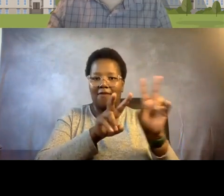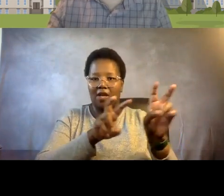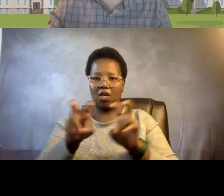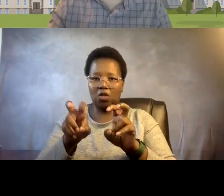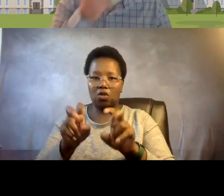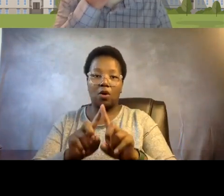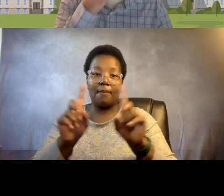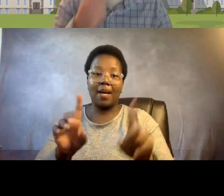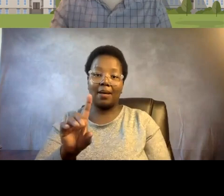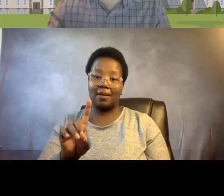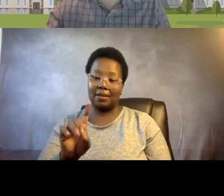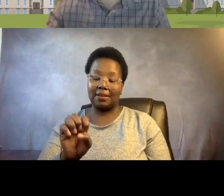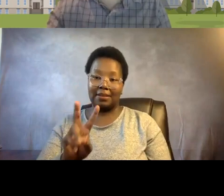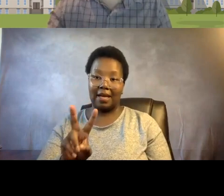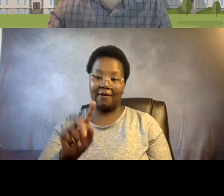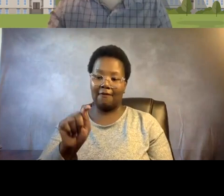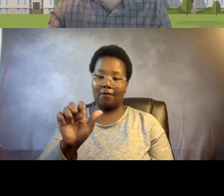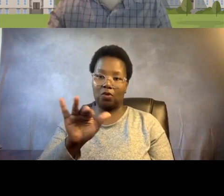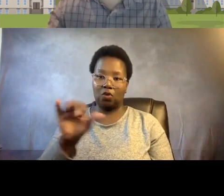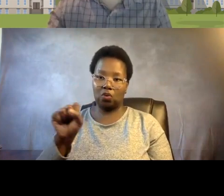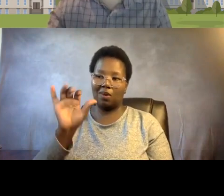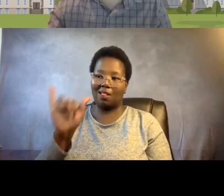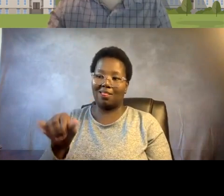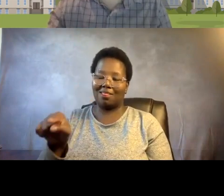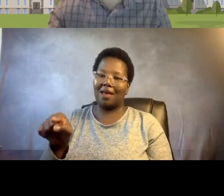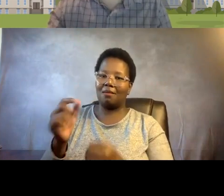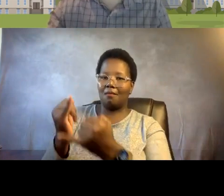that's the code where it's happening and that's kind of the final word on what's actually being